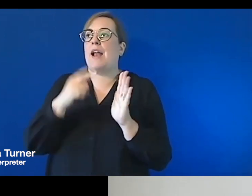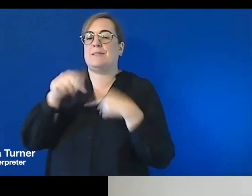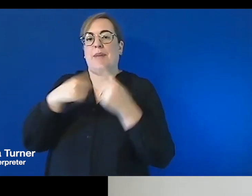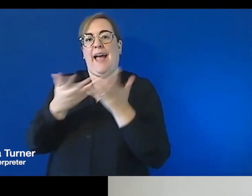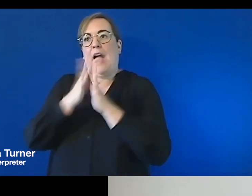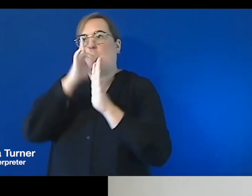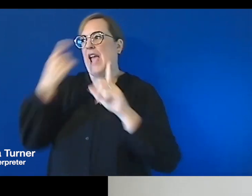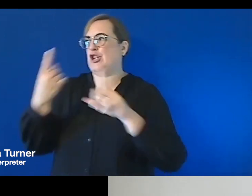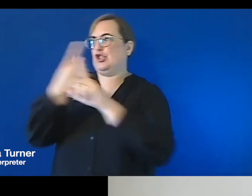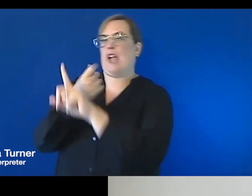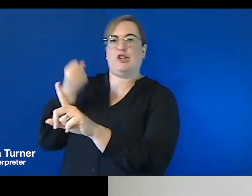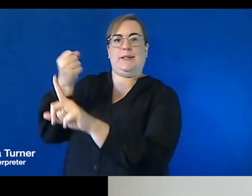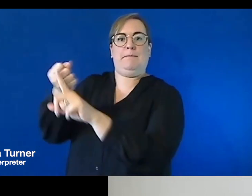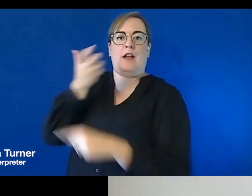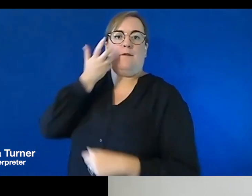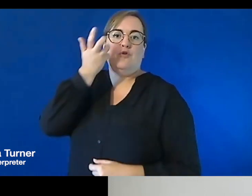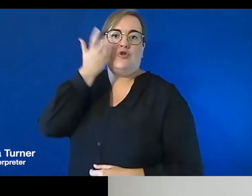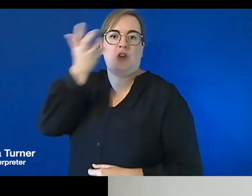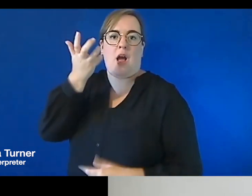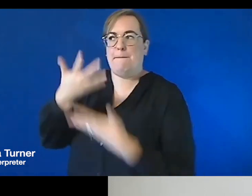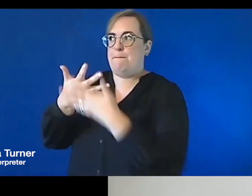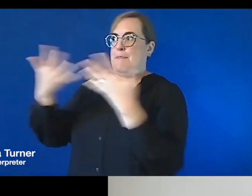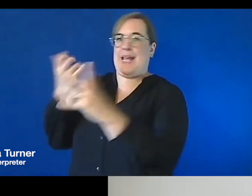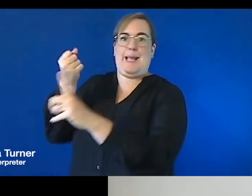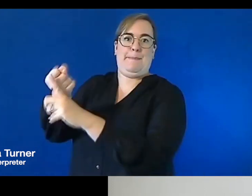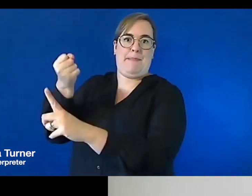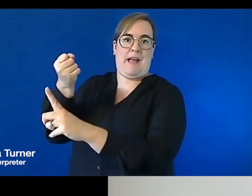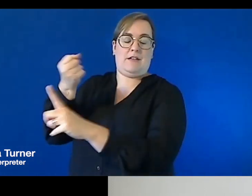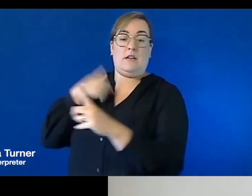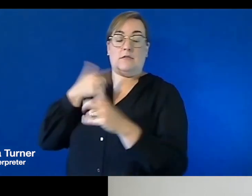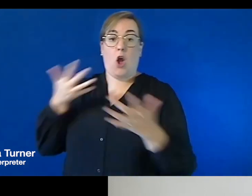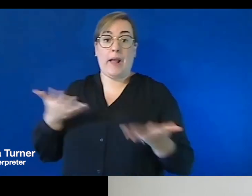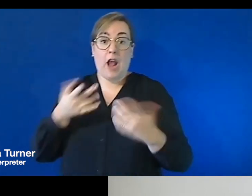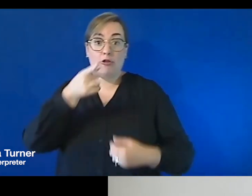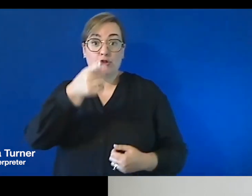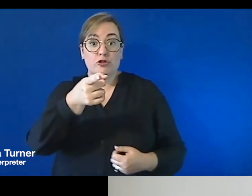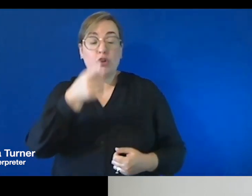in huge scale, so I'm really encouraging you, for instance if you currently part of universities